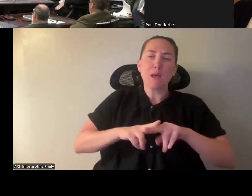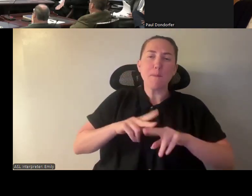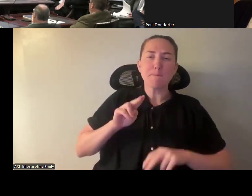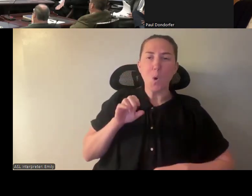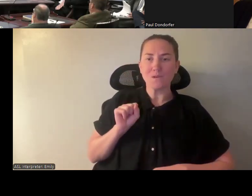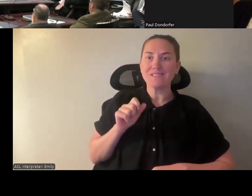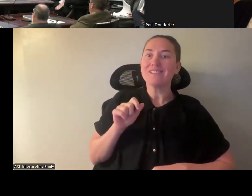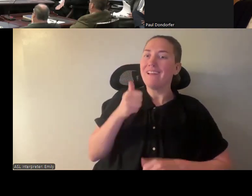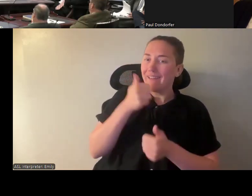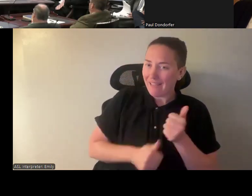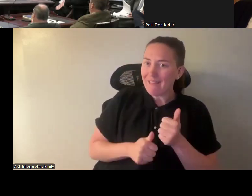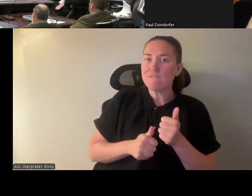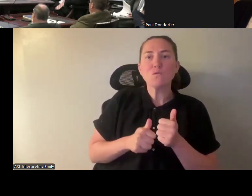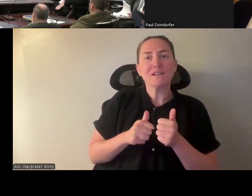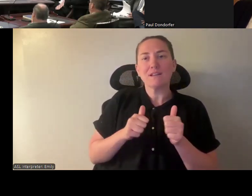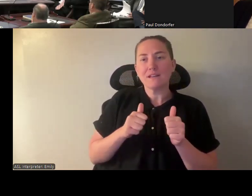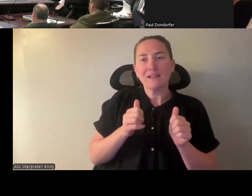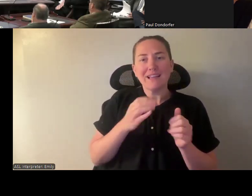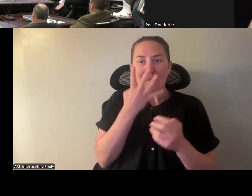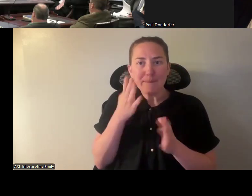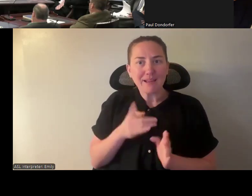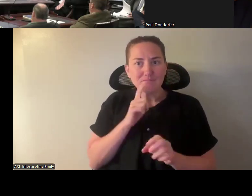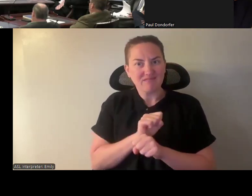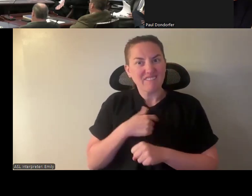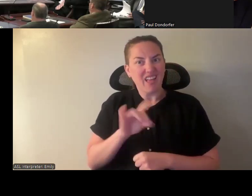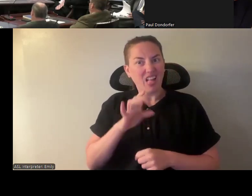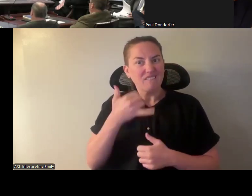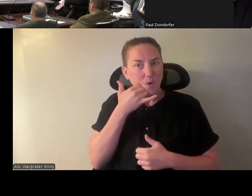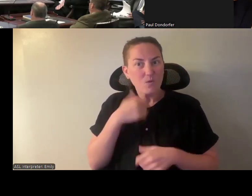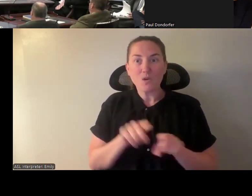every inmate's hands They no longer have to share phones They each have tablet content If they want